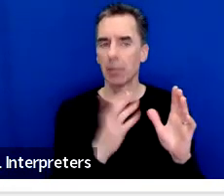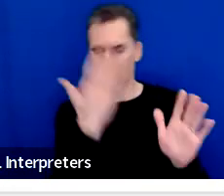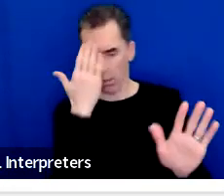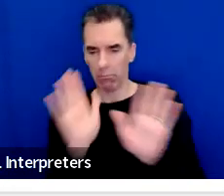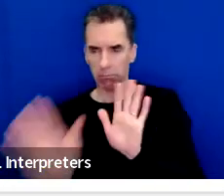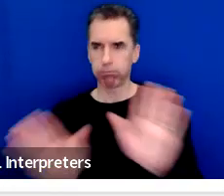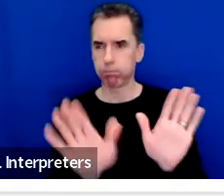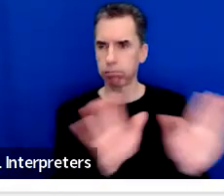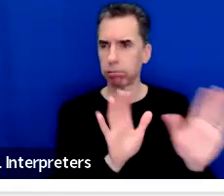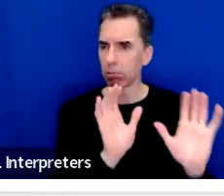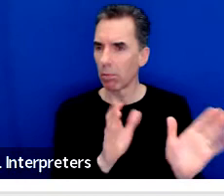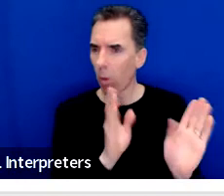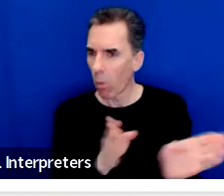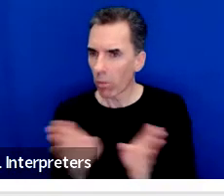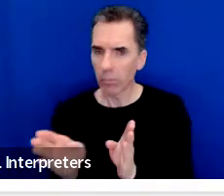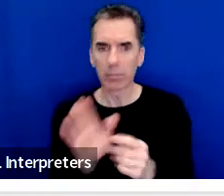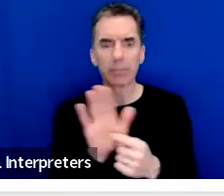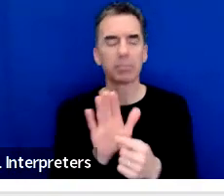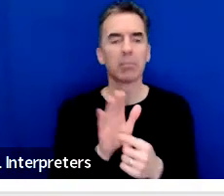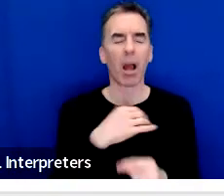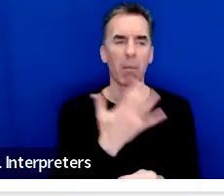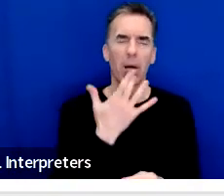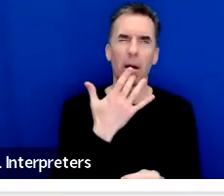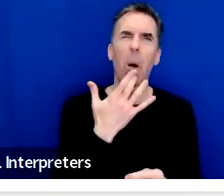the text, it'll come up in the color that they select, they can also annotate.